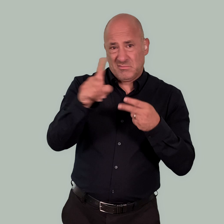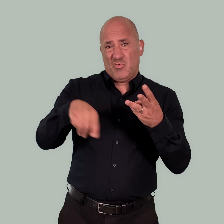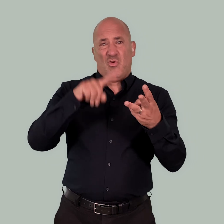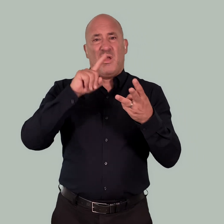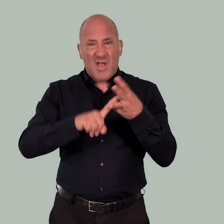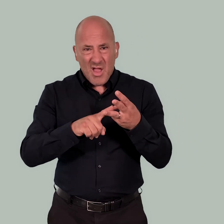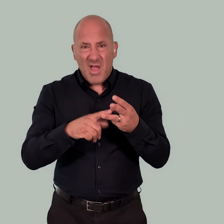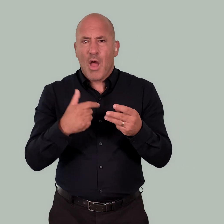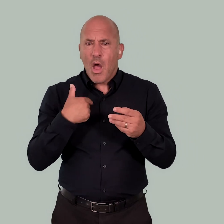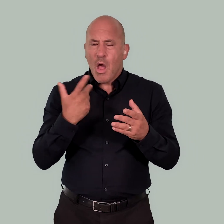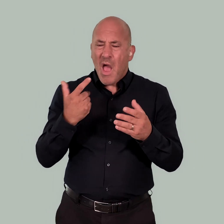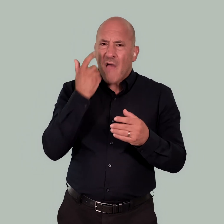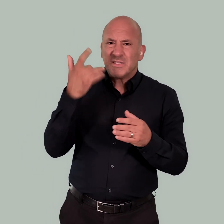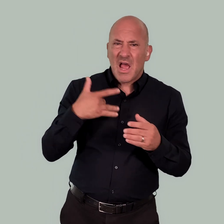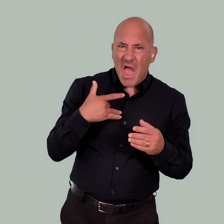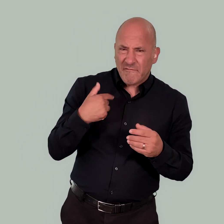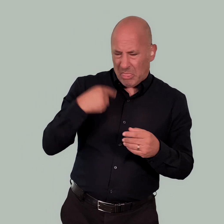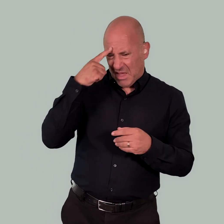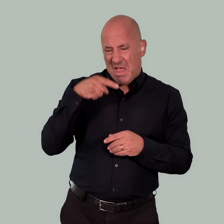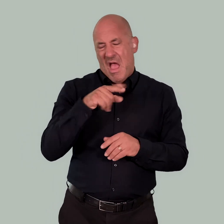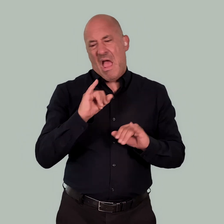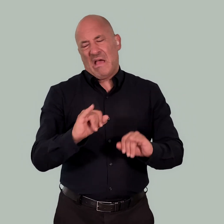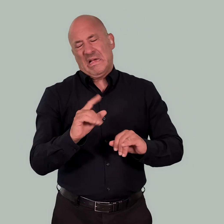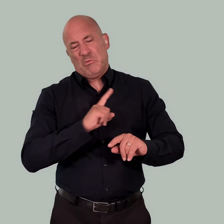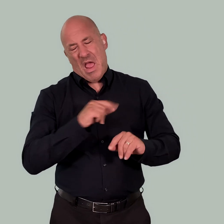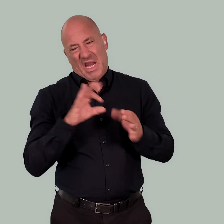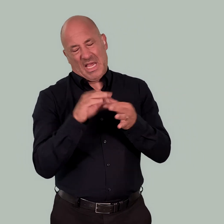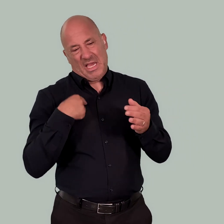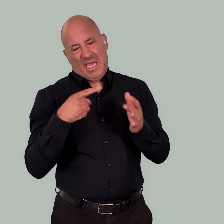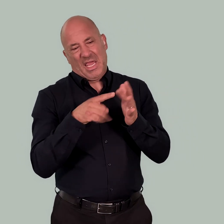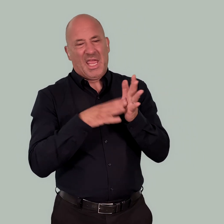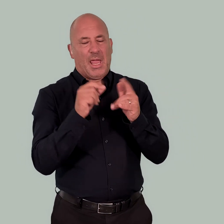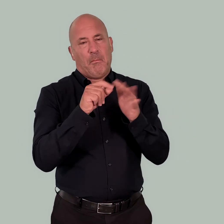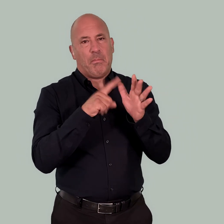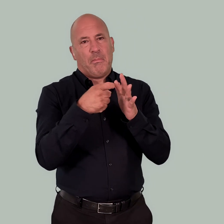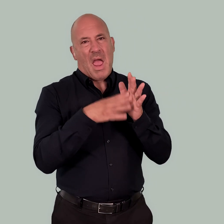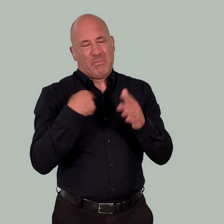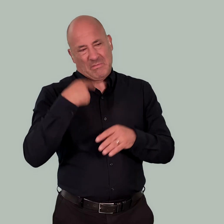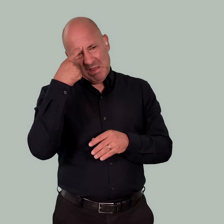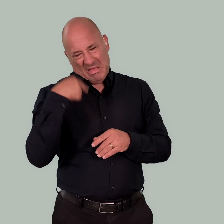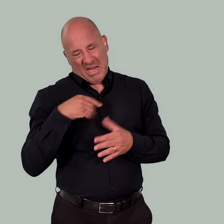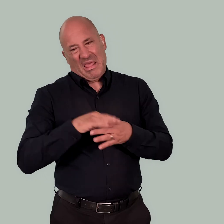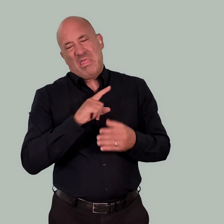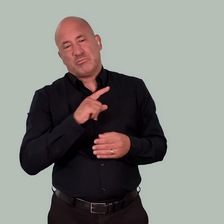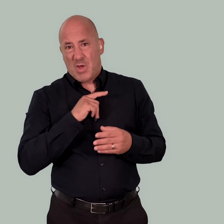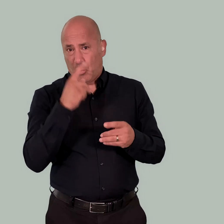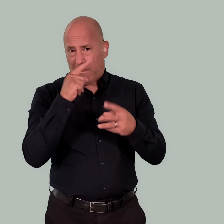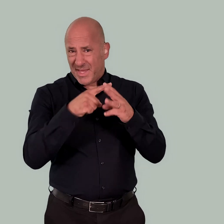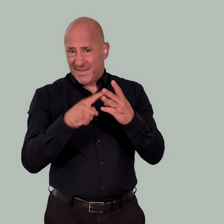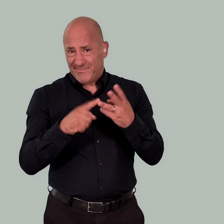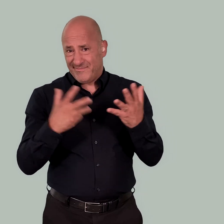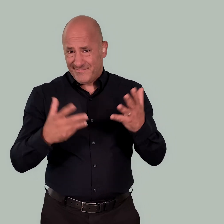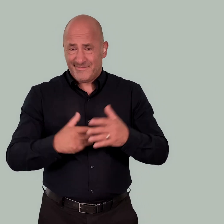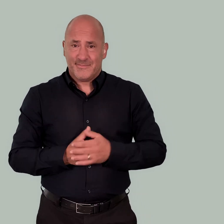and (iii) the perceived effect of impairments in interfering with everyday life.